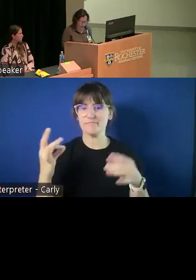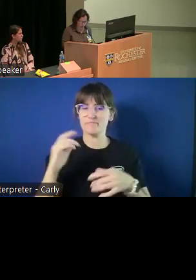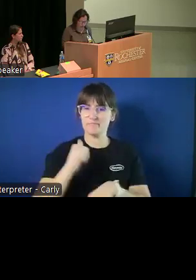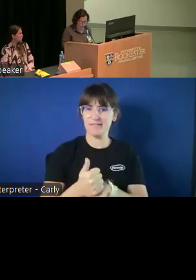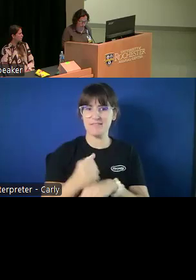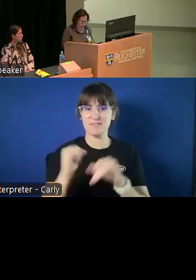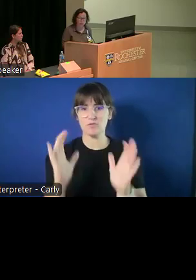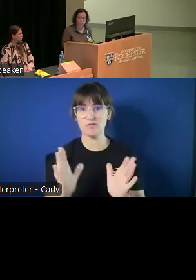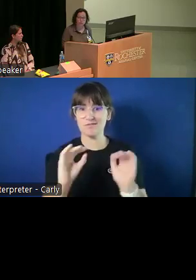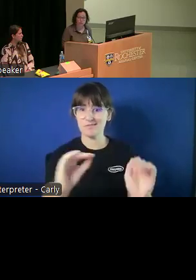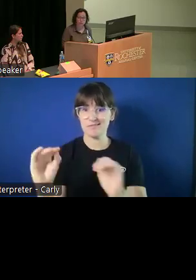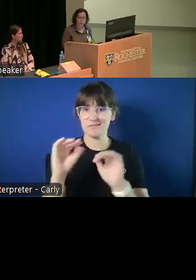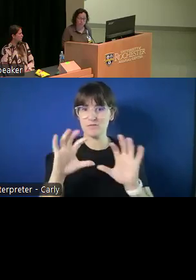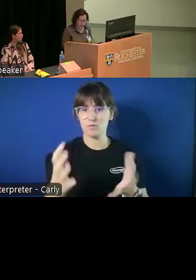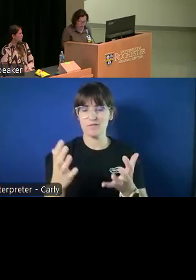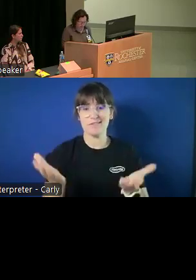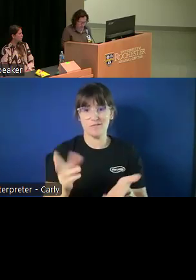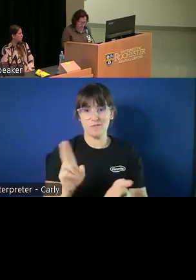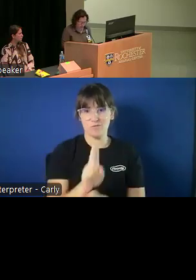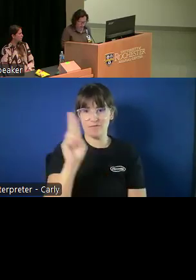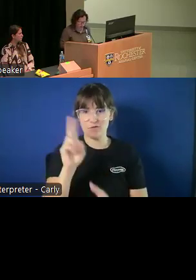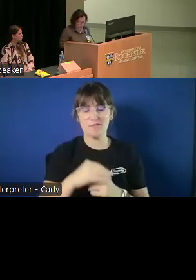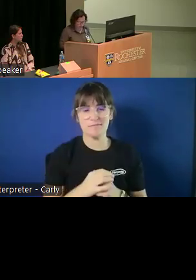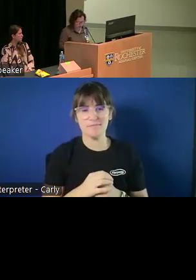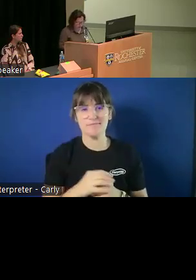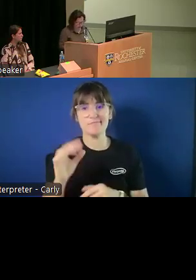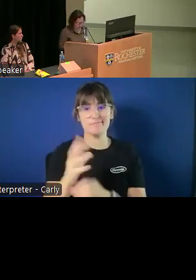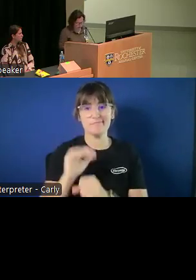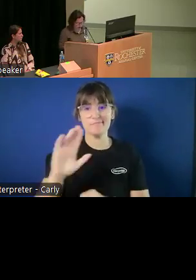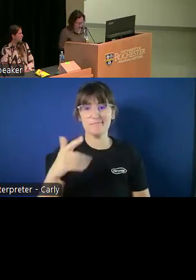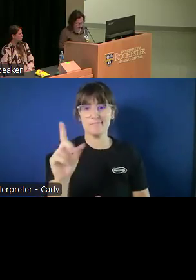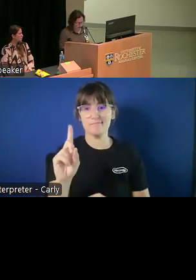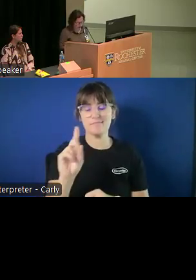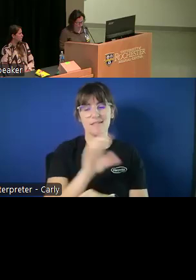to faculty and staff at the university she uh received her PhD in clinical psychology from